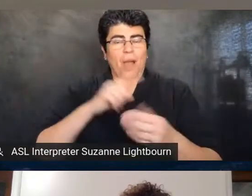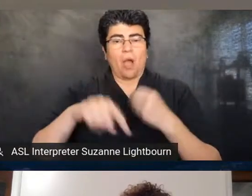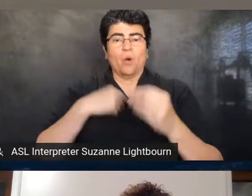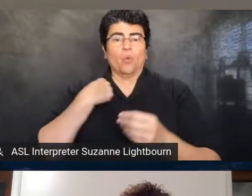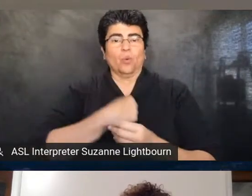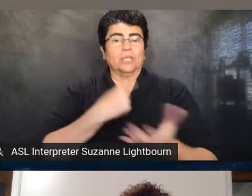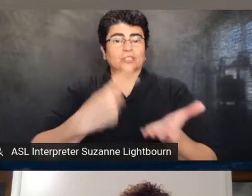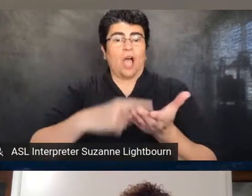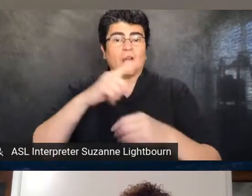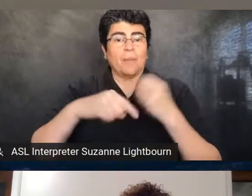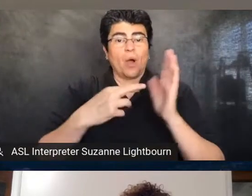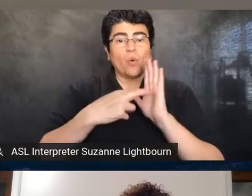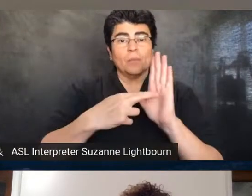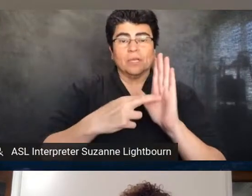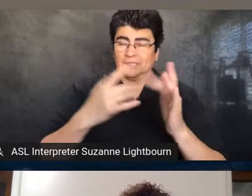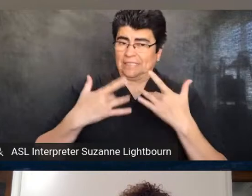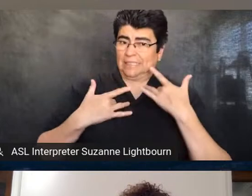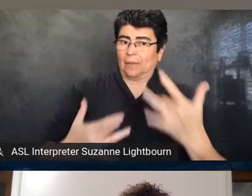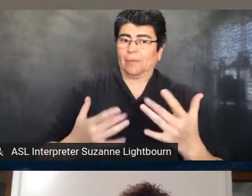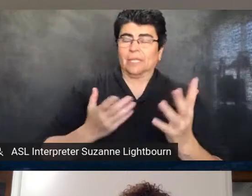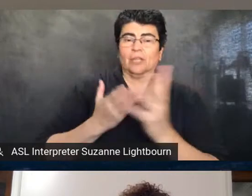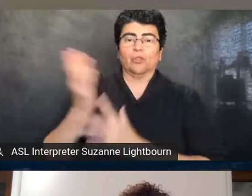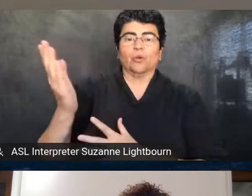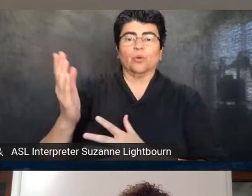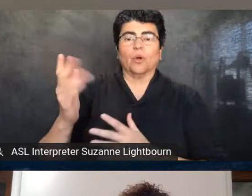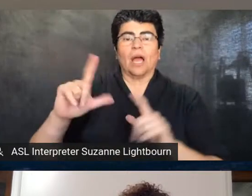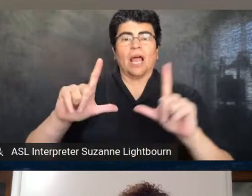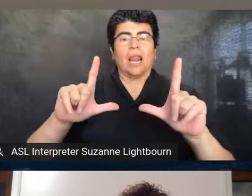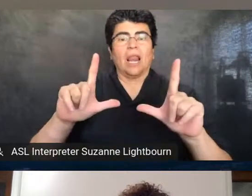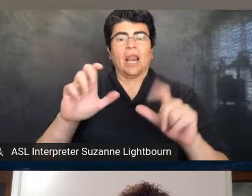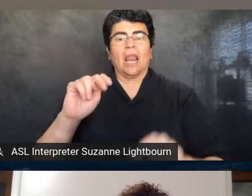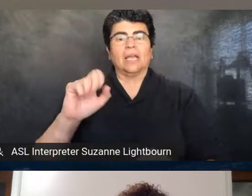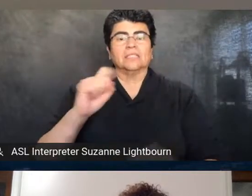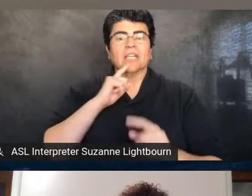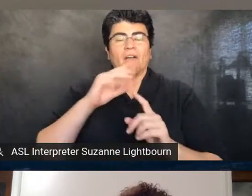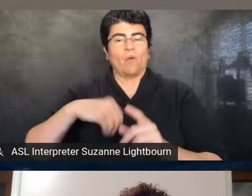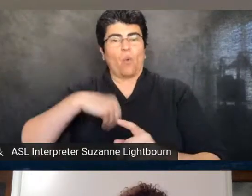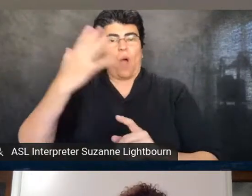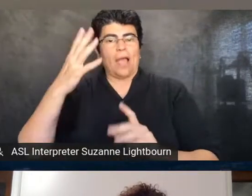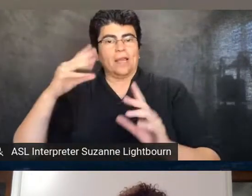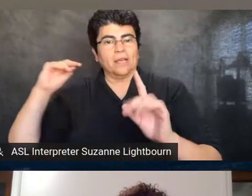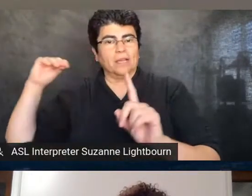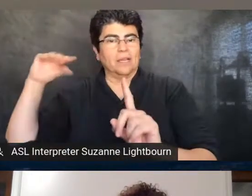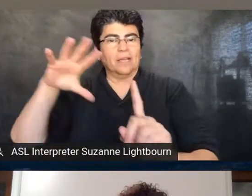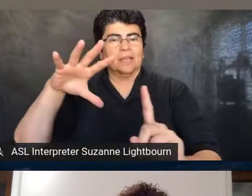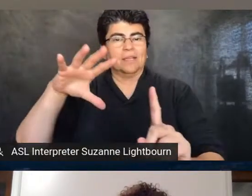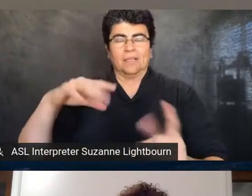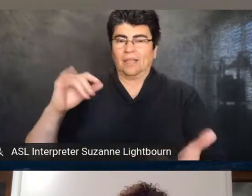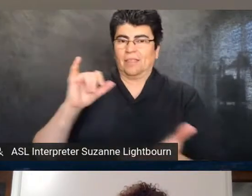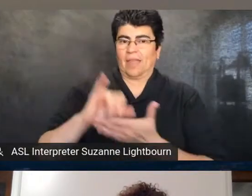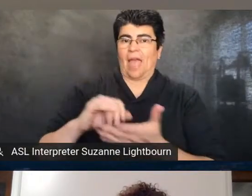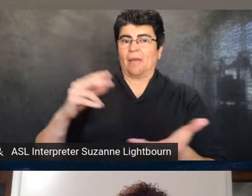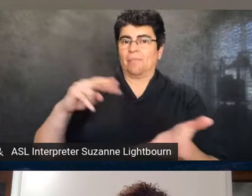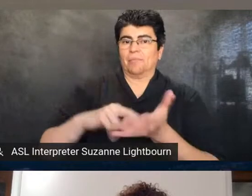it is typically through a lens of whiteness, and so therefore growing up,